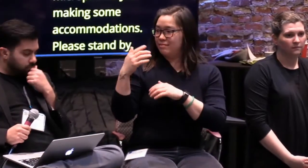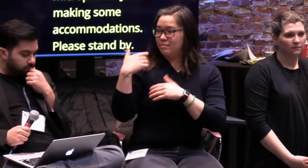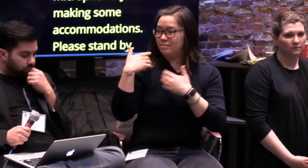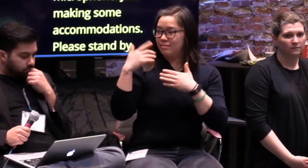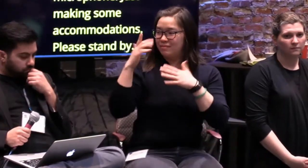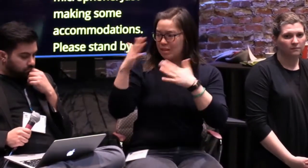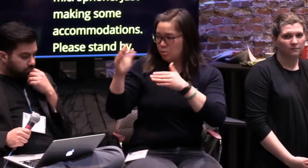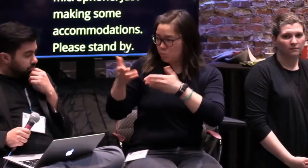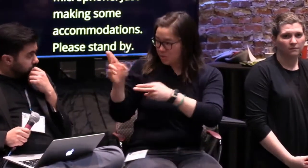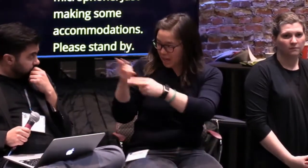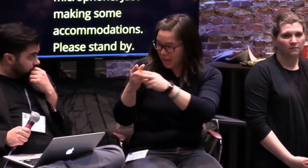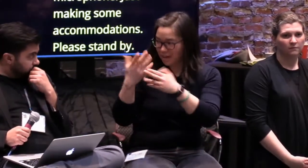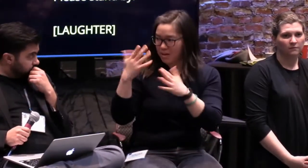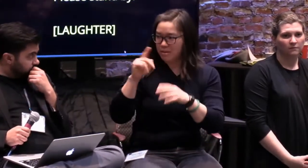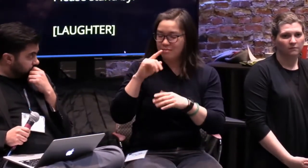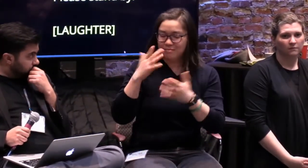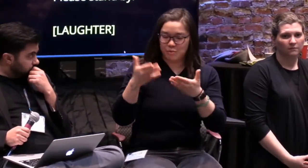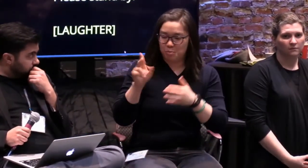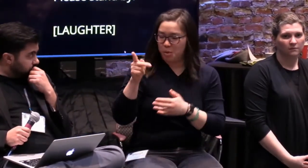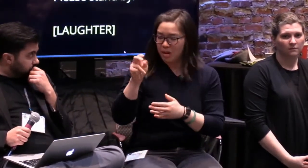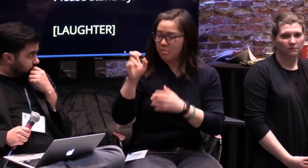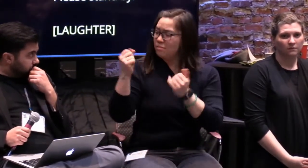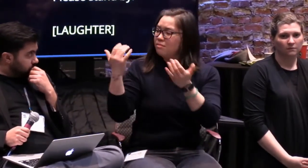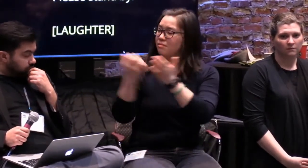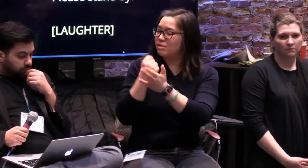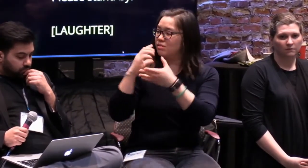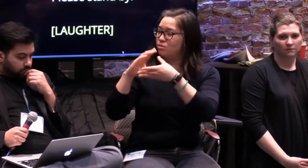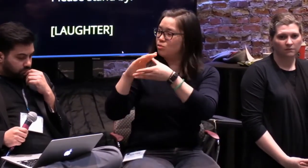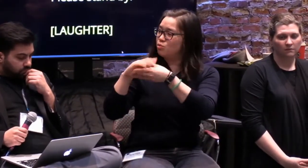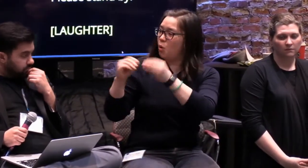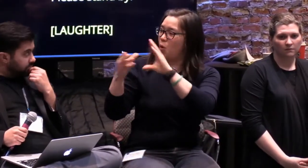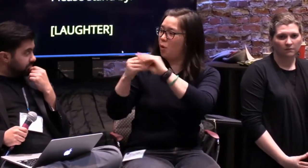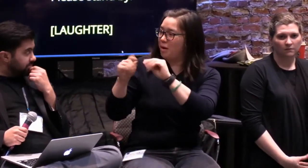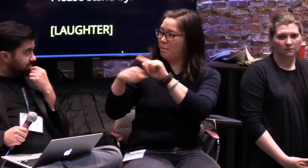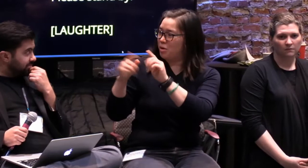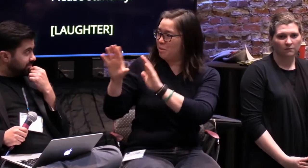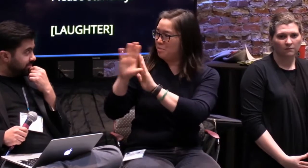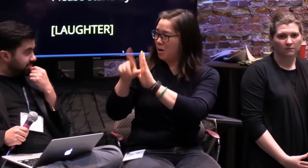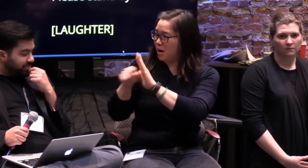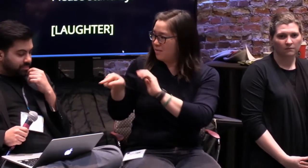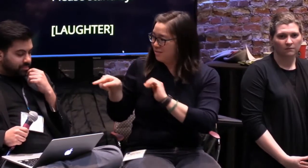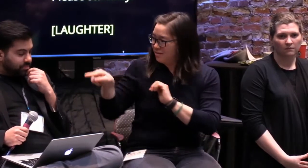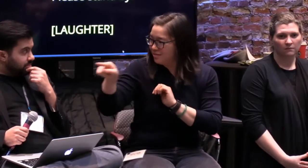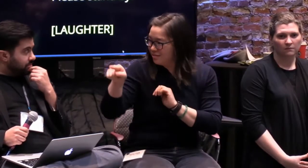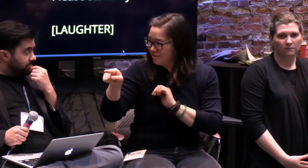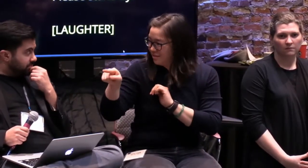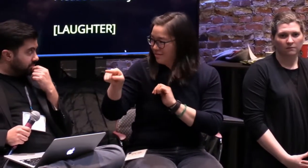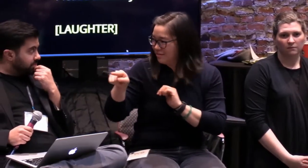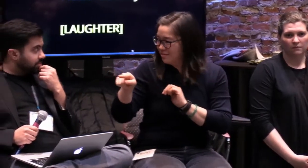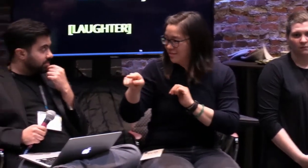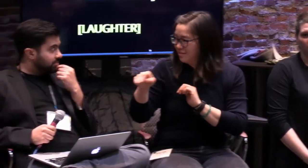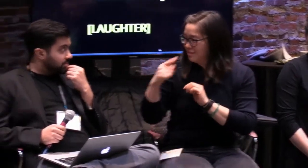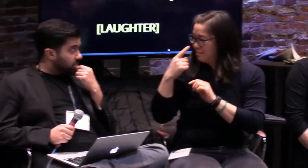[Additional Translator] All righty then. We've been introduced, but please tell us a little bit about yourselves.